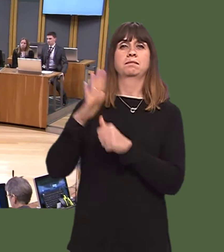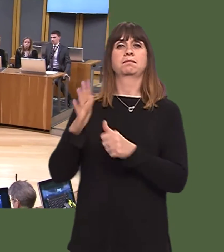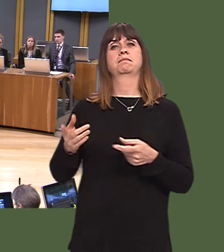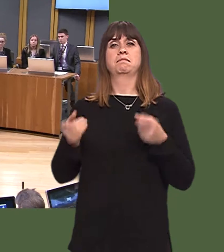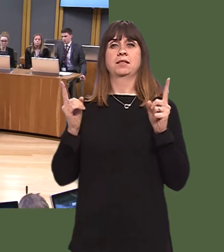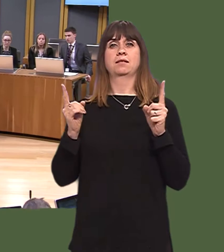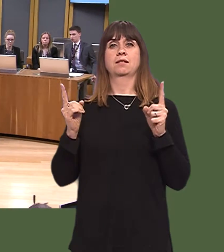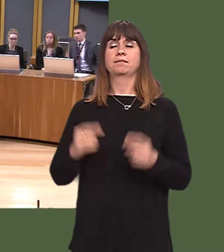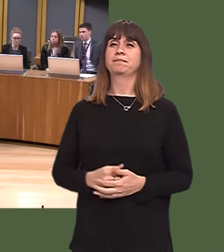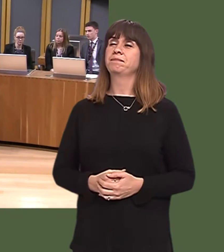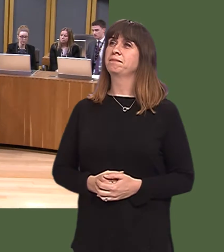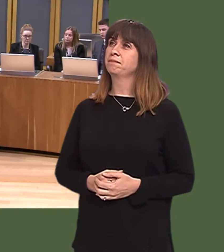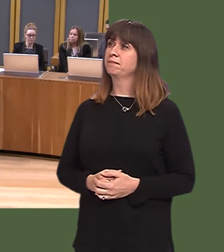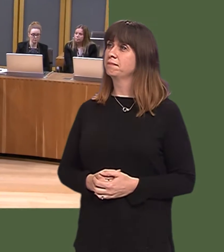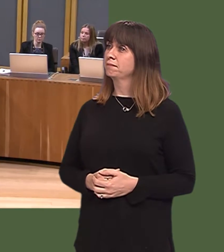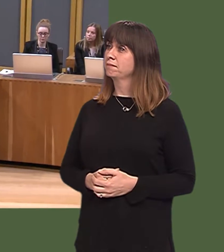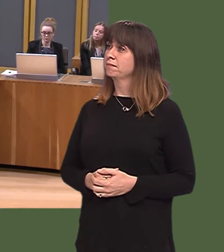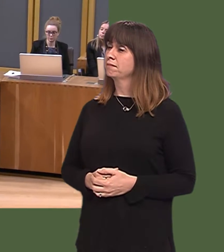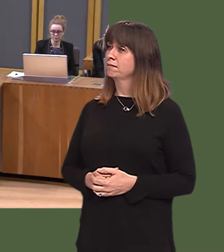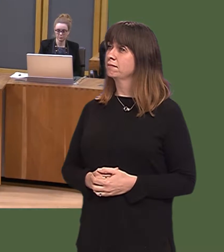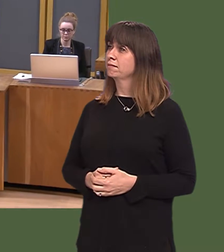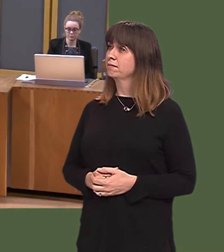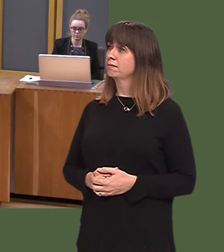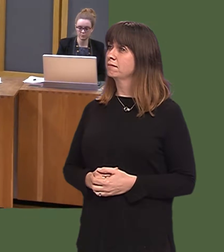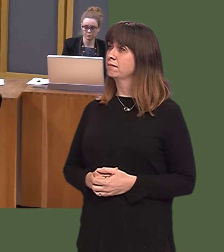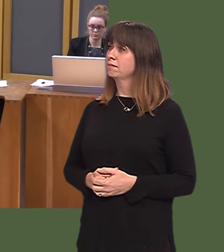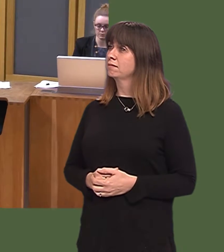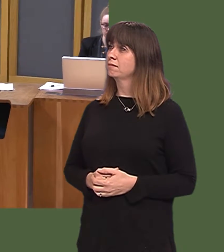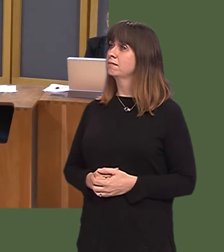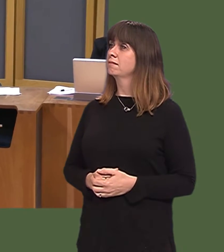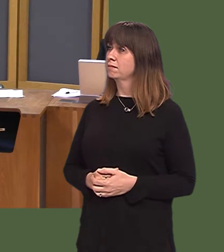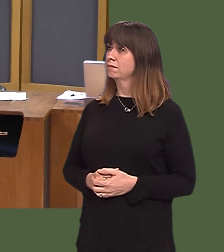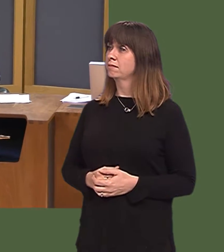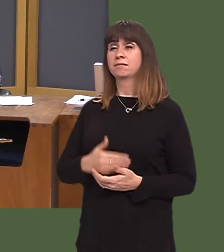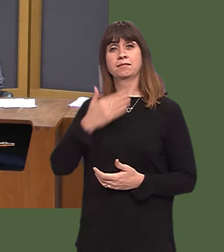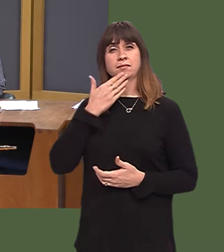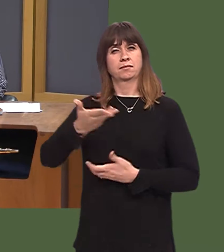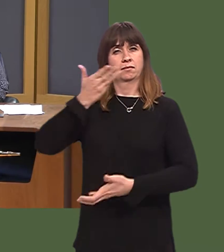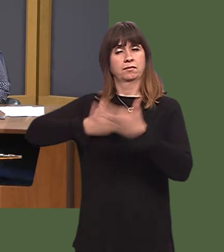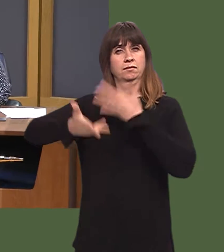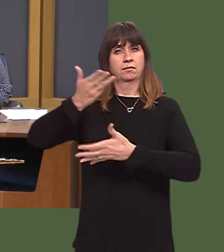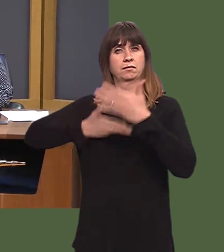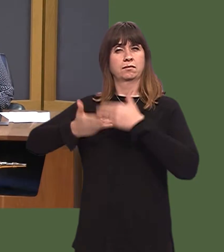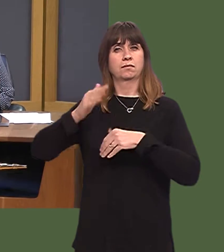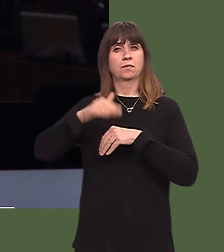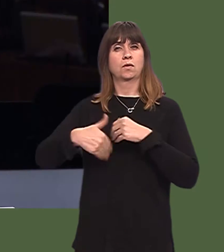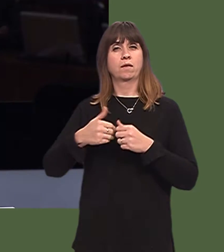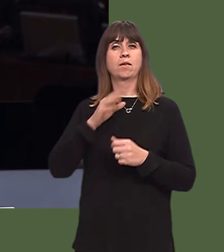and the first question is from Dai Lloyd. Dai Lloyd: 1. Will the First Minister make a statement on plans to increase the number of Welsh speakers